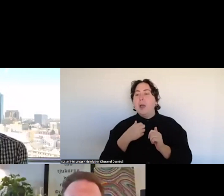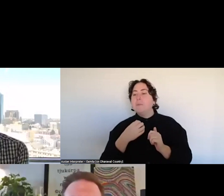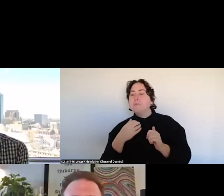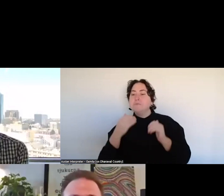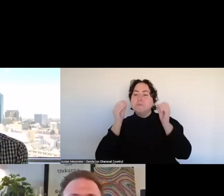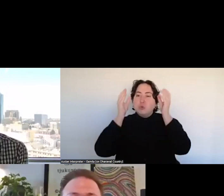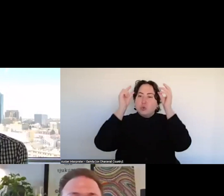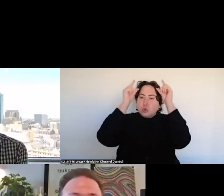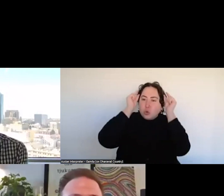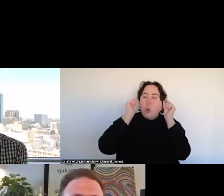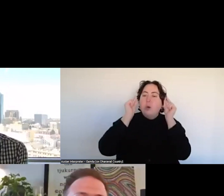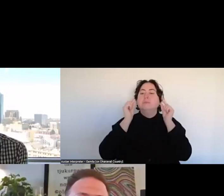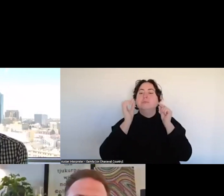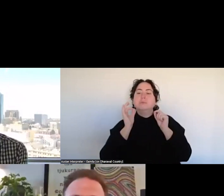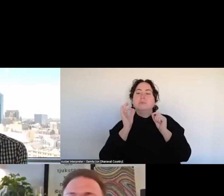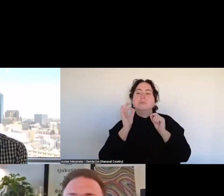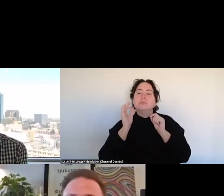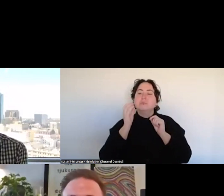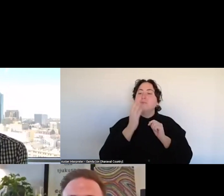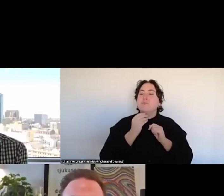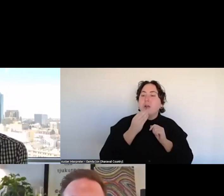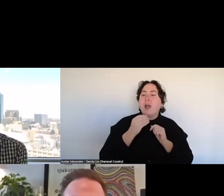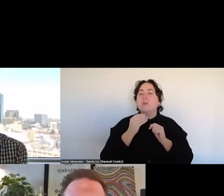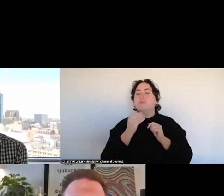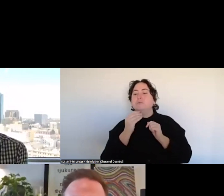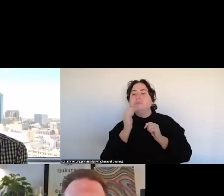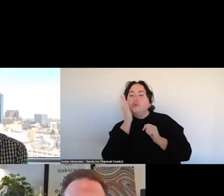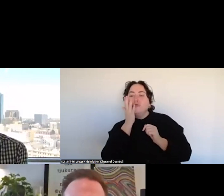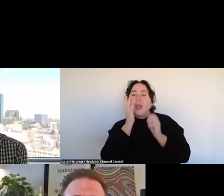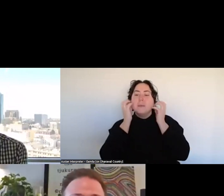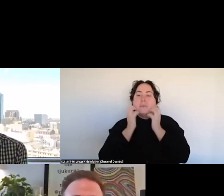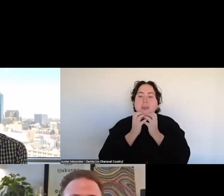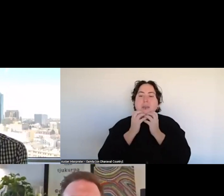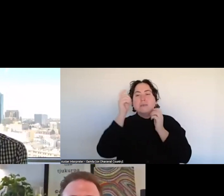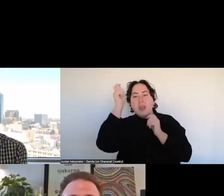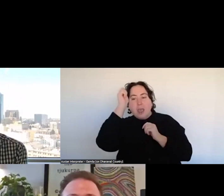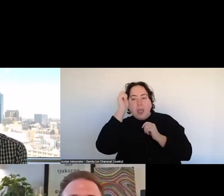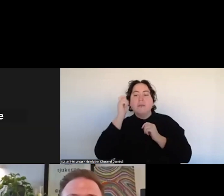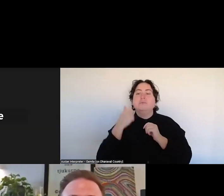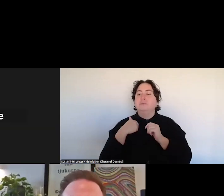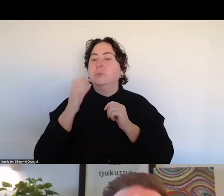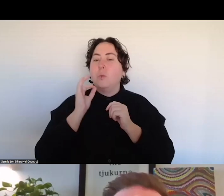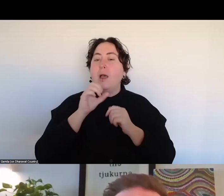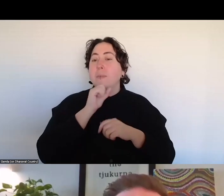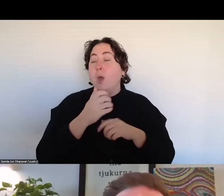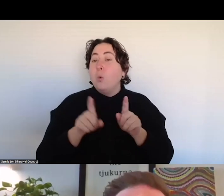back inside sandy hair and a beard and I'm wearing a black business shirt. I'd like to thank the